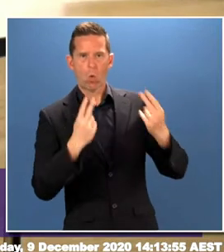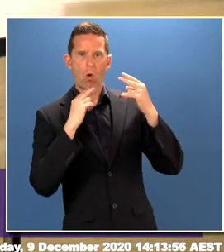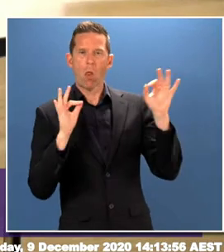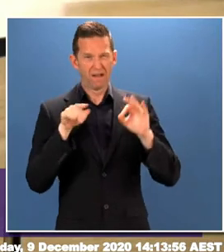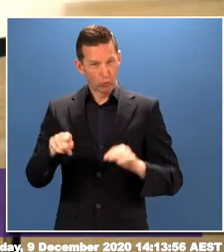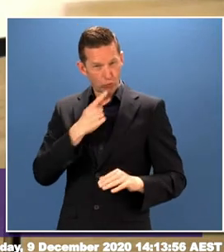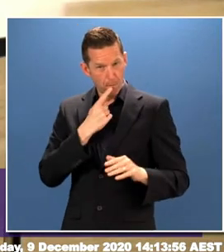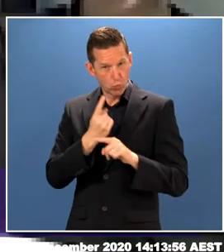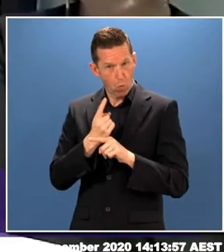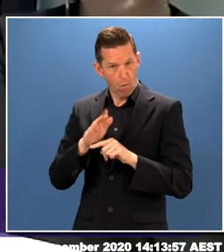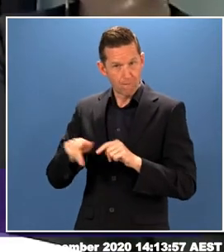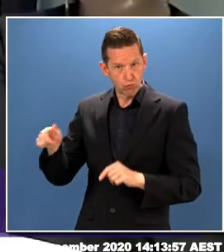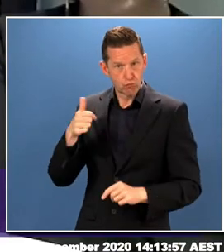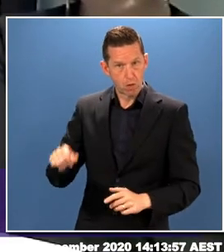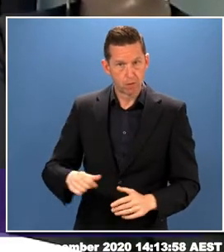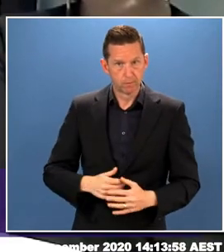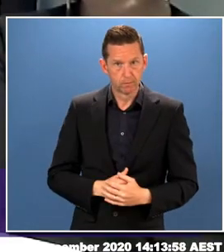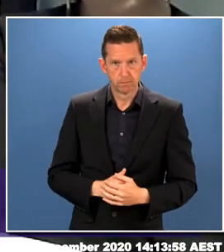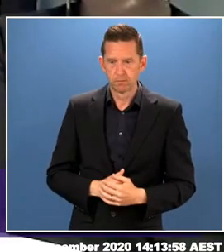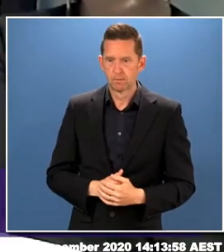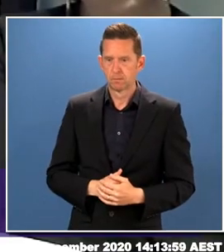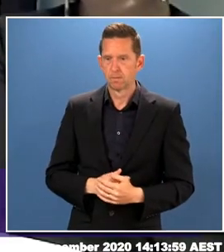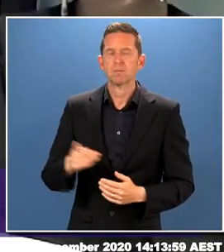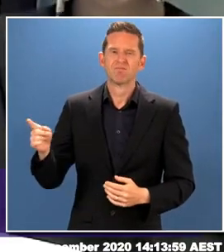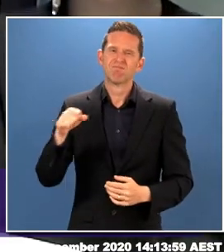Yes, and I think that relates to just providing a safe,